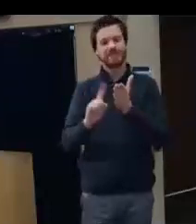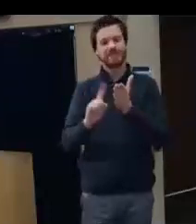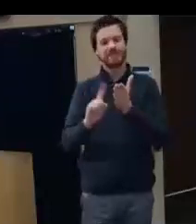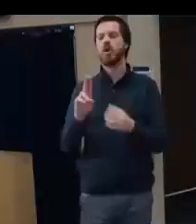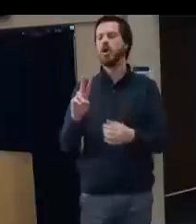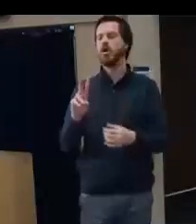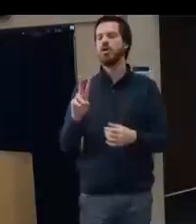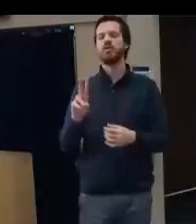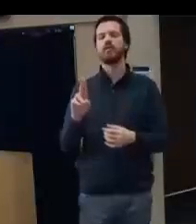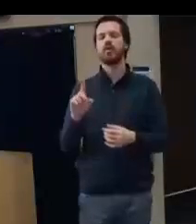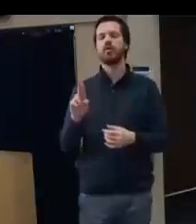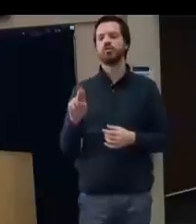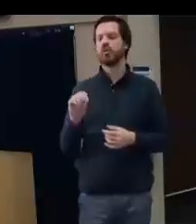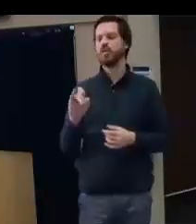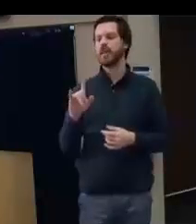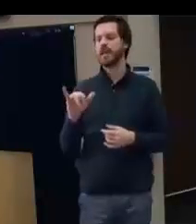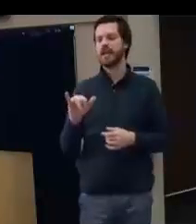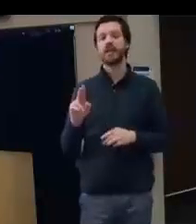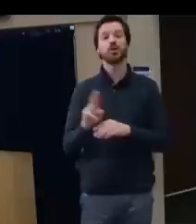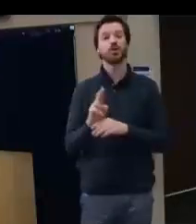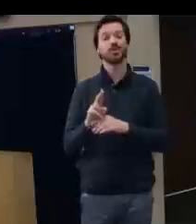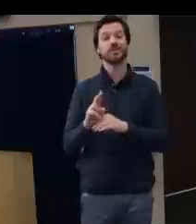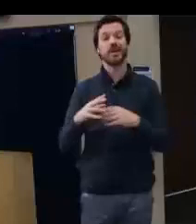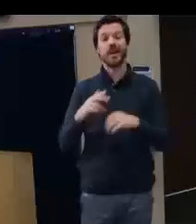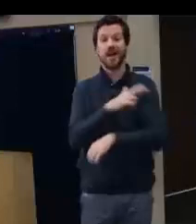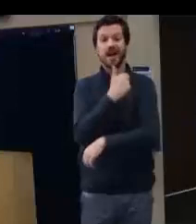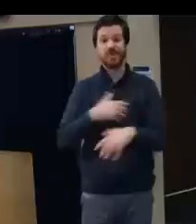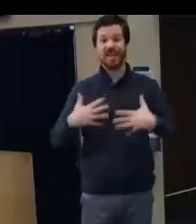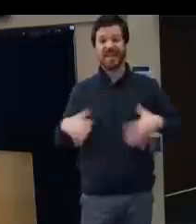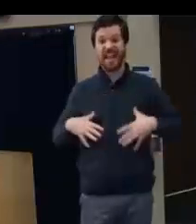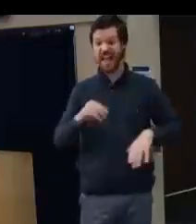that people experience by wearing hospital gowns and they really haven't changed in decades so they